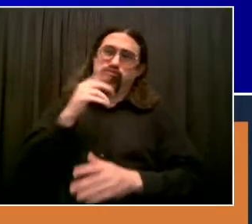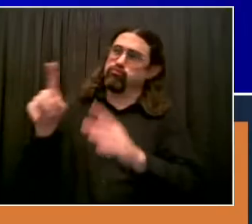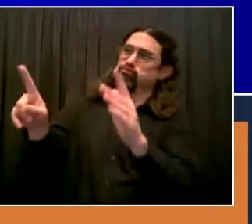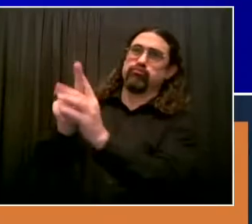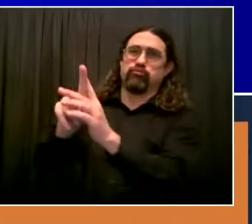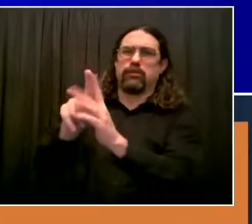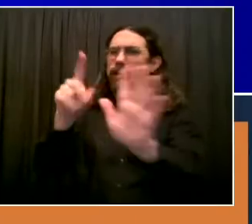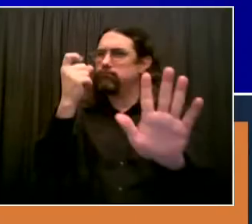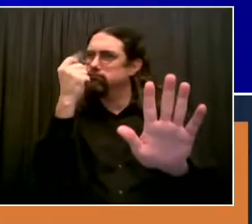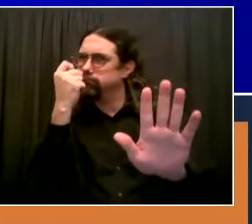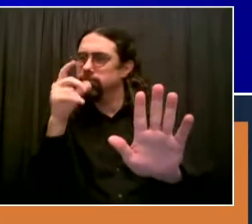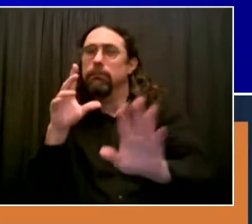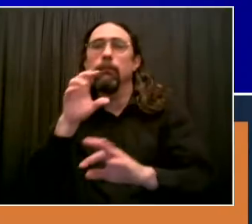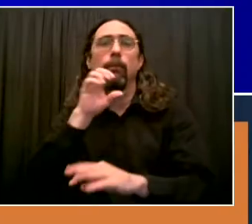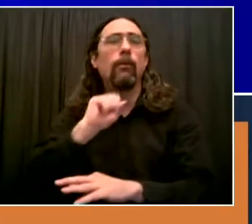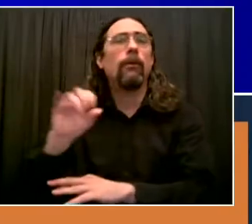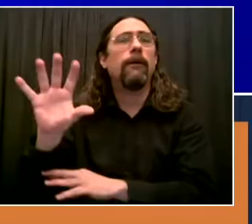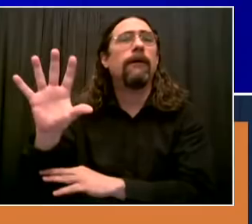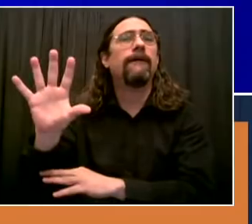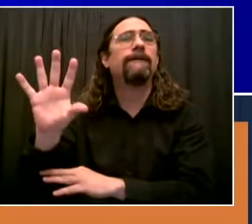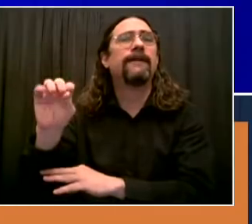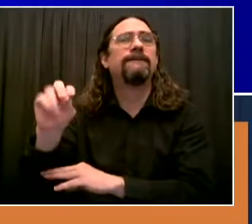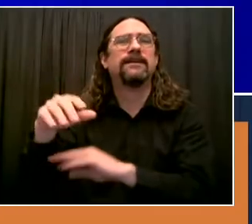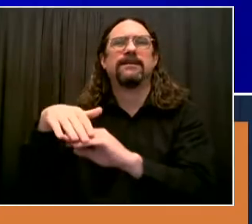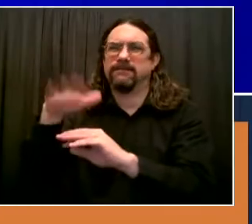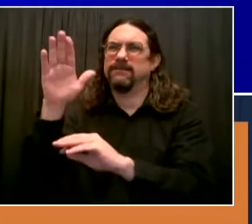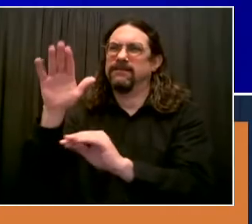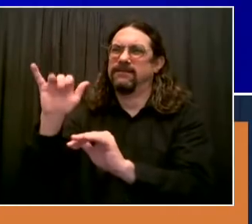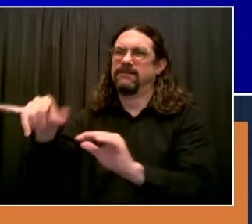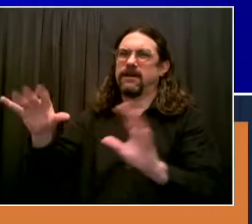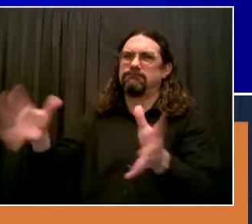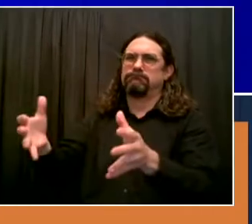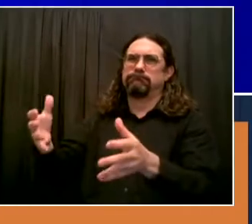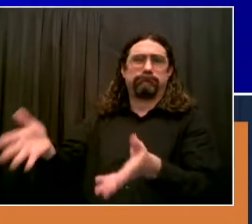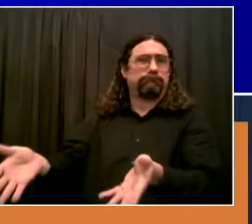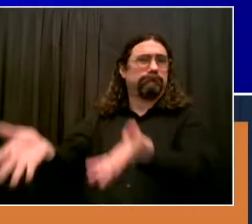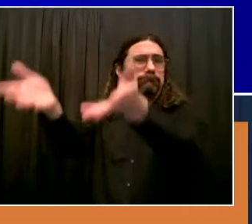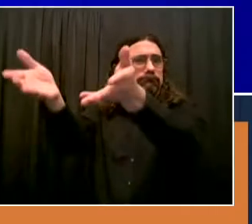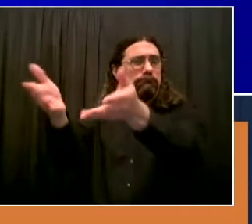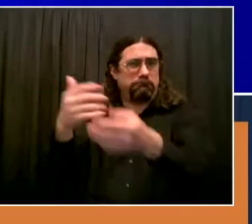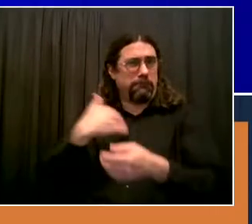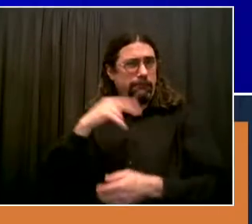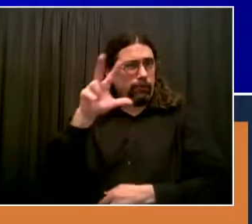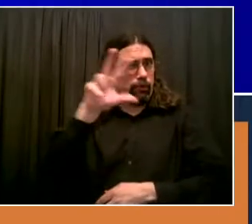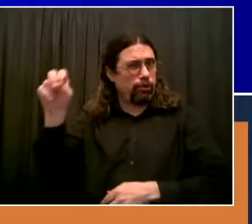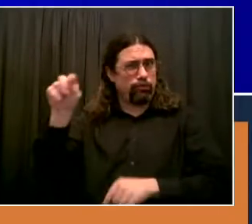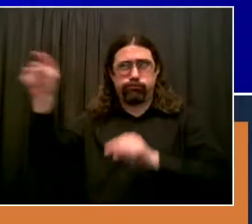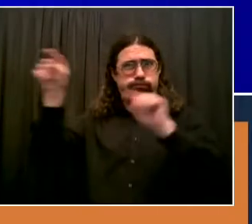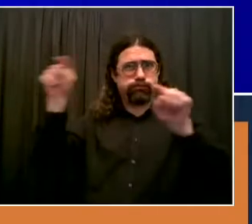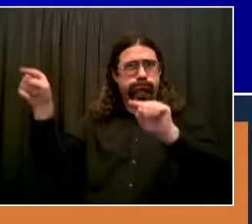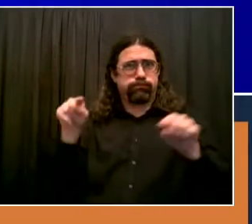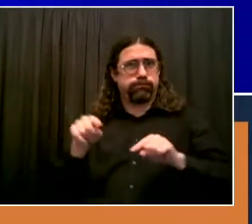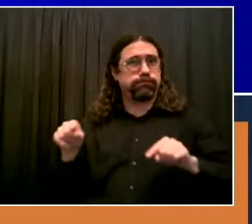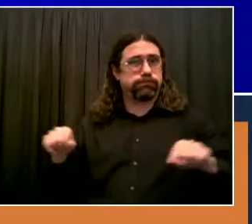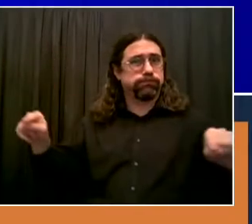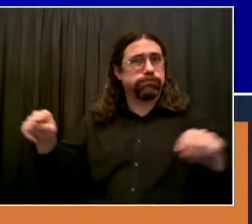PLEASE, THIS IS AS CONVENIENT AS IT GETS. AGAIN, THIS IS AN APPROACH WE WILL USE MORE AND MORE.